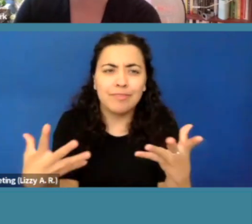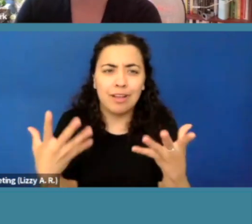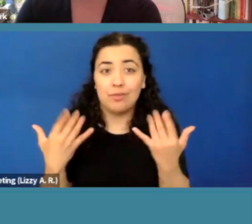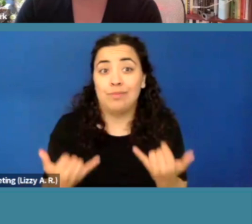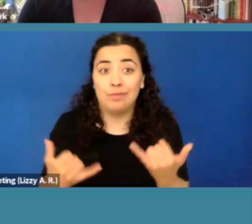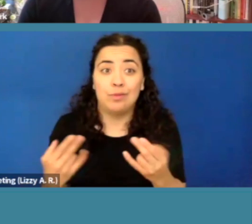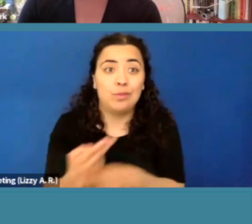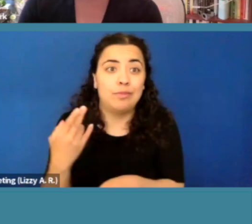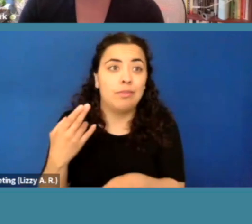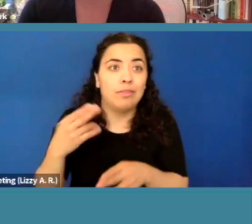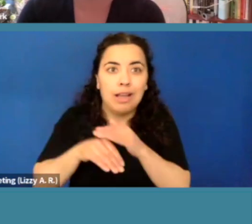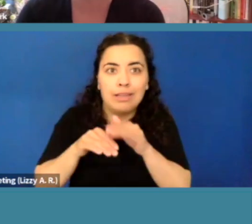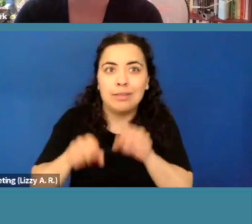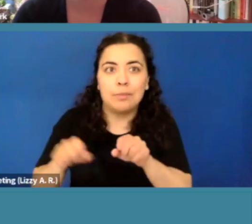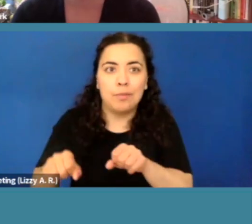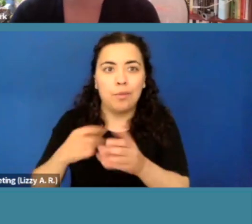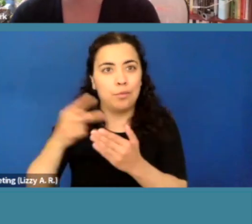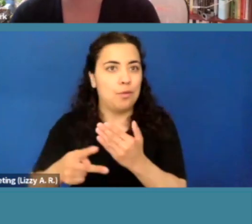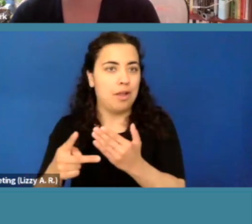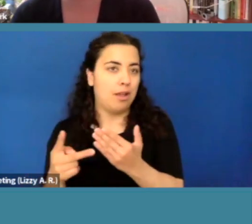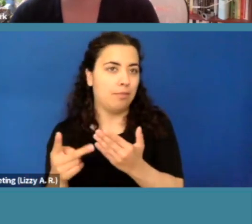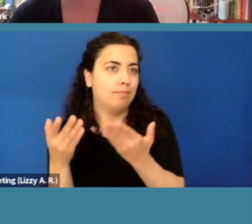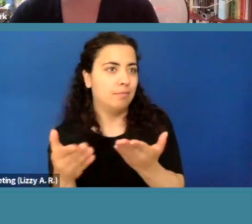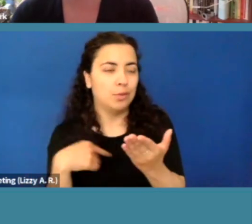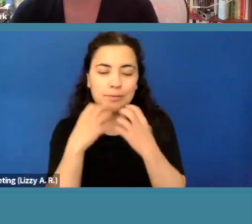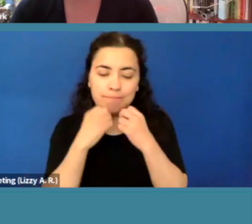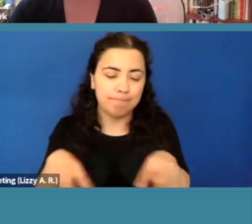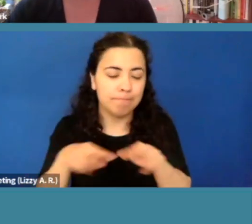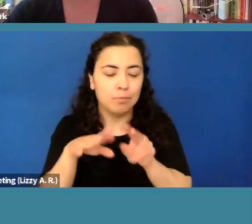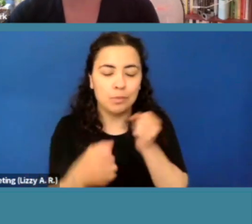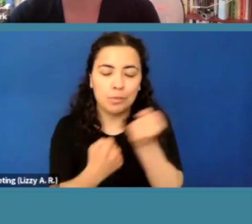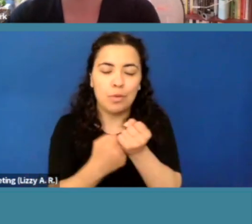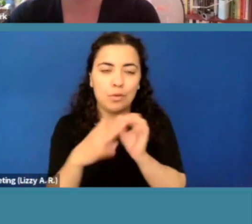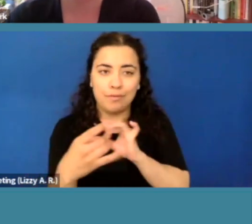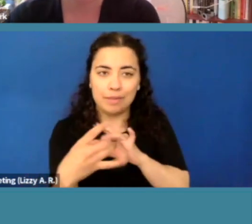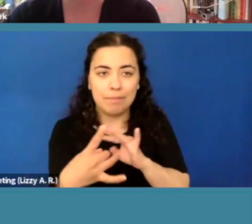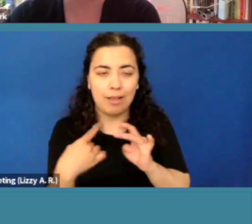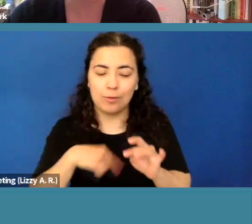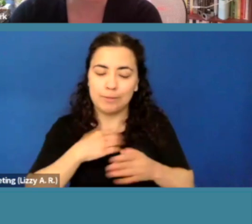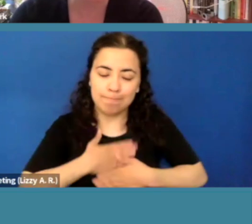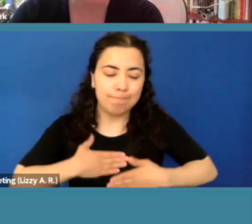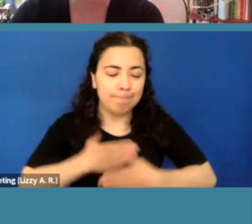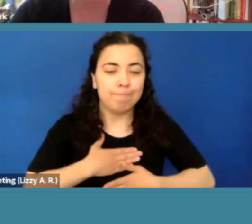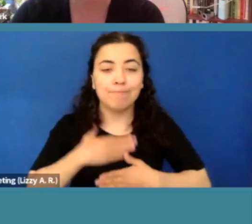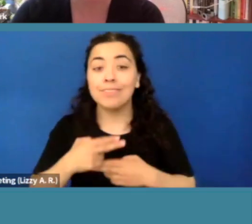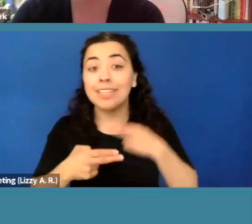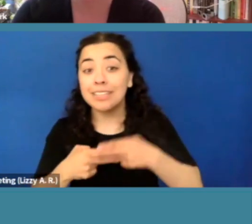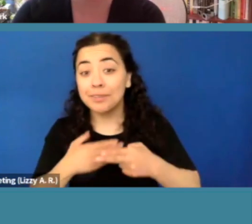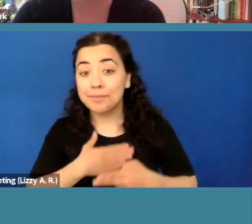and accessible programming, so we value your support and your feedback. Next slide, please.